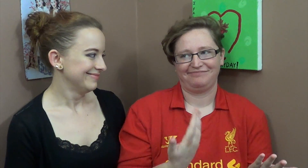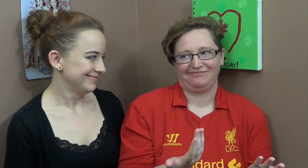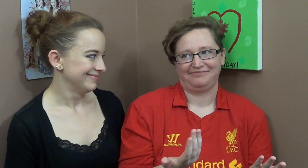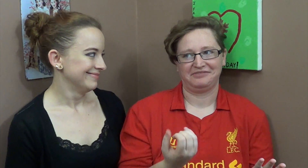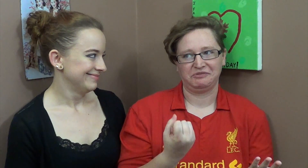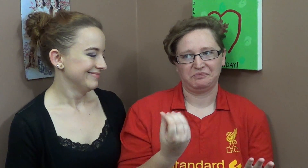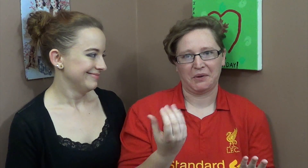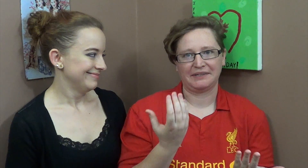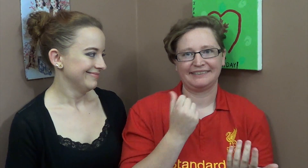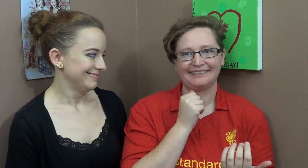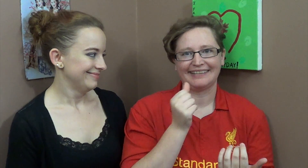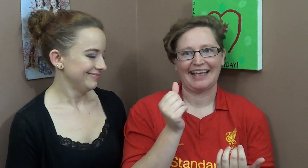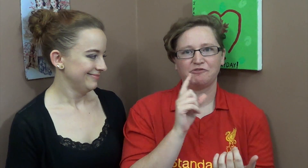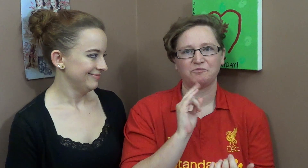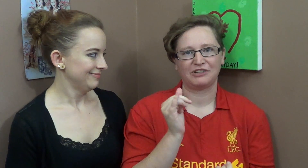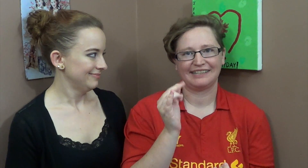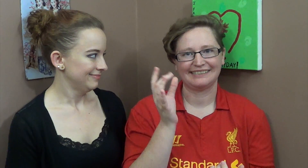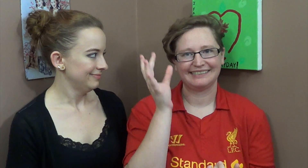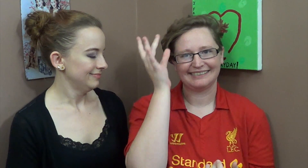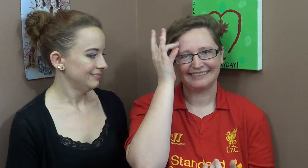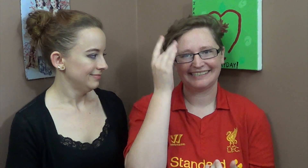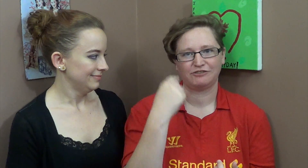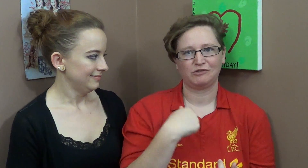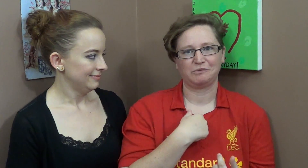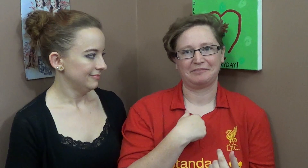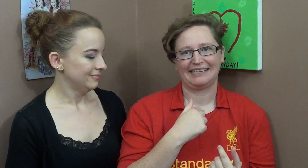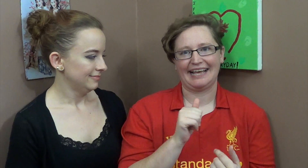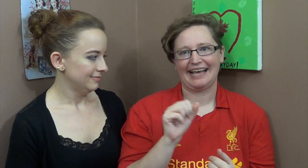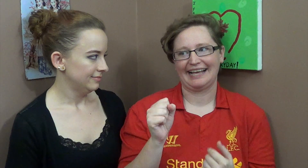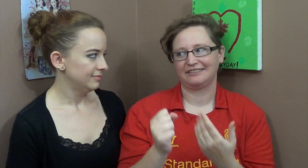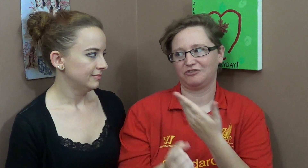part. So it doesn't really stick